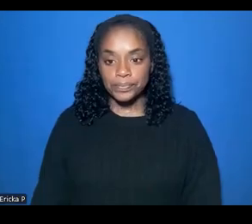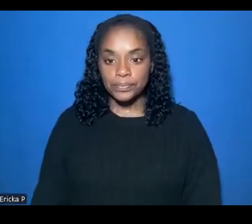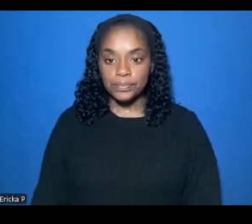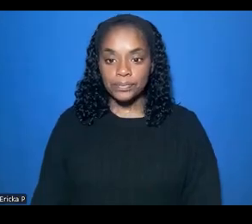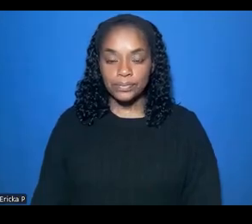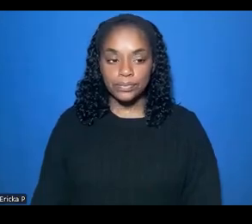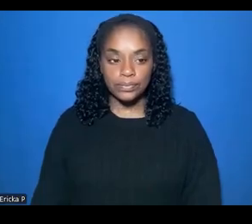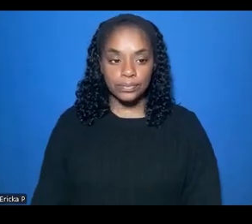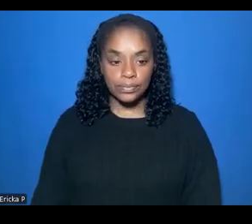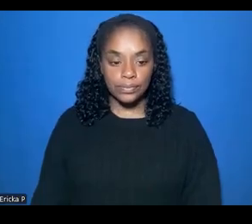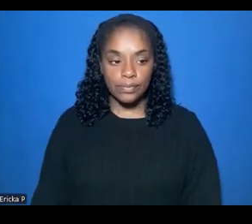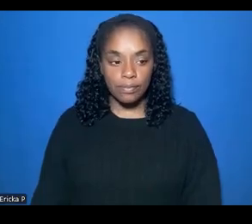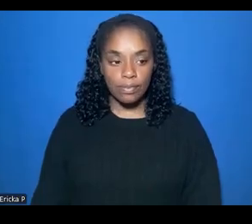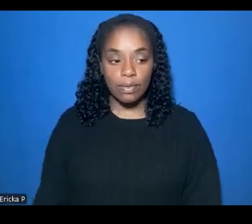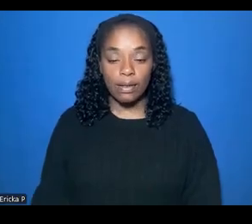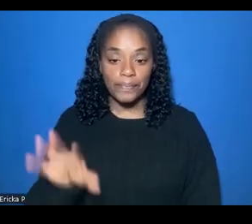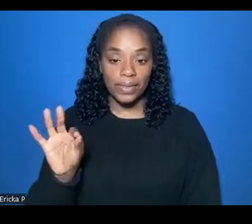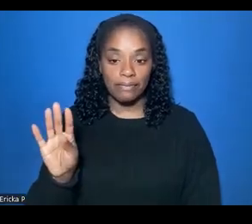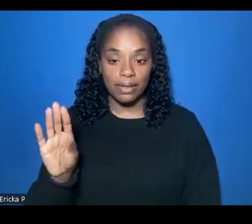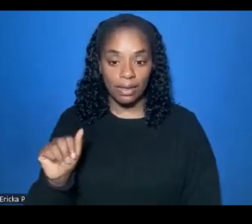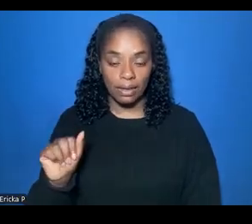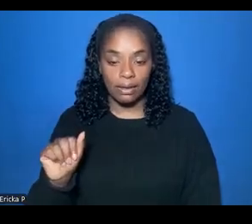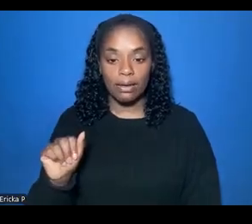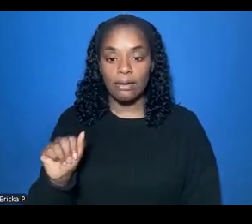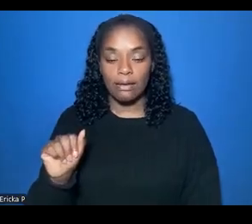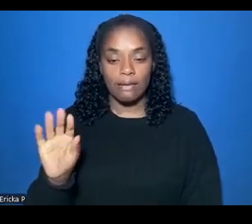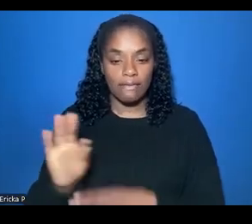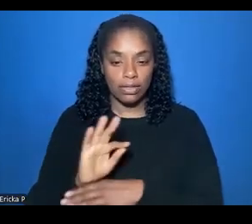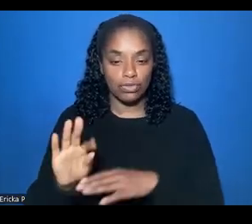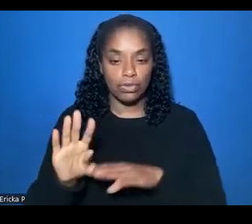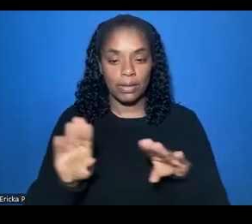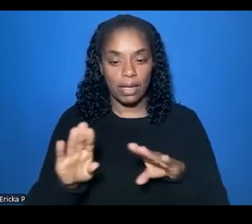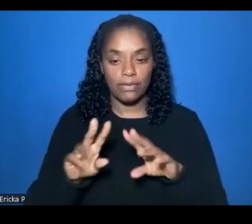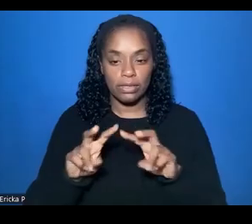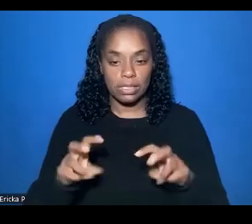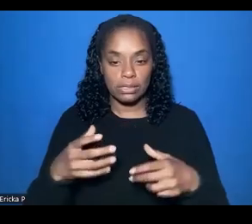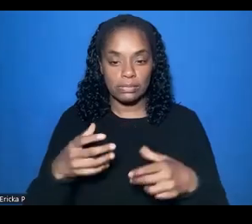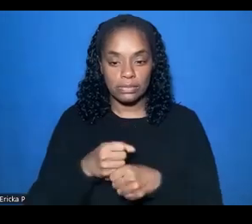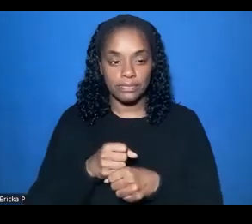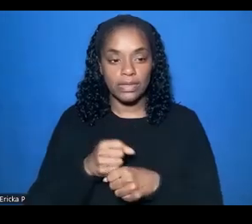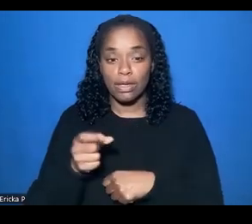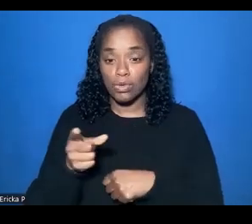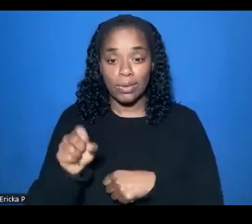So a Functional Behavior Assessment. You can you can request again, any assessment, you can request